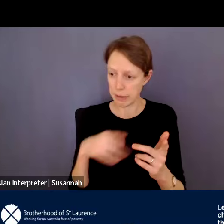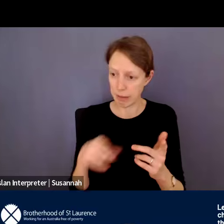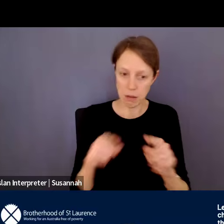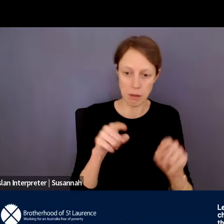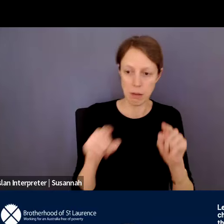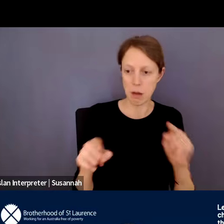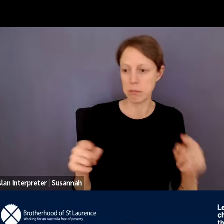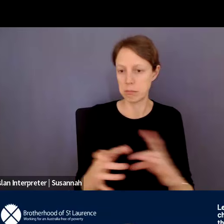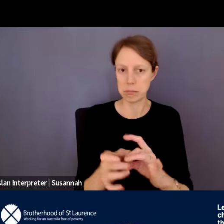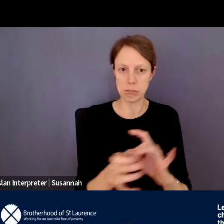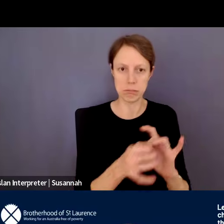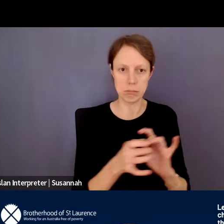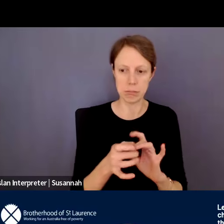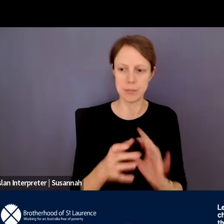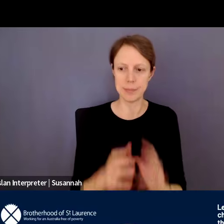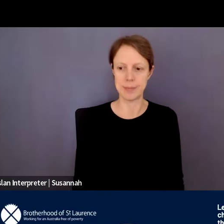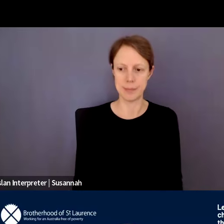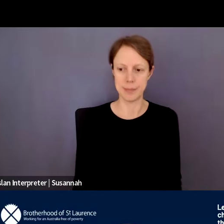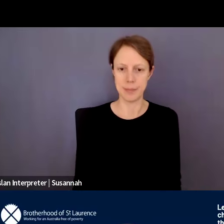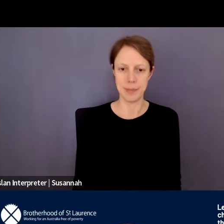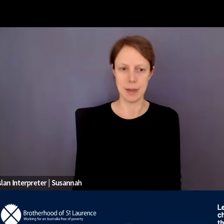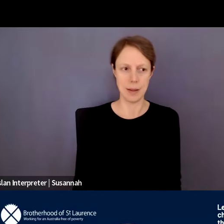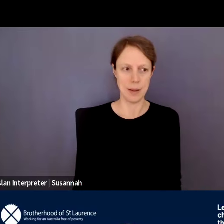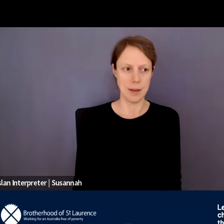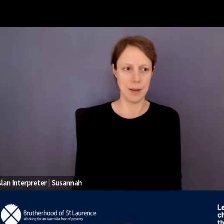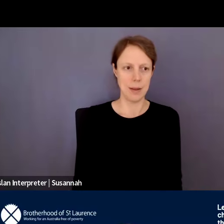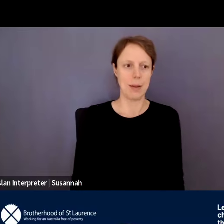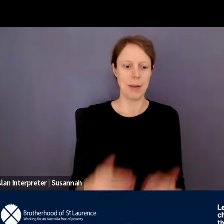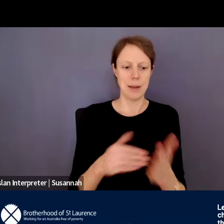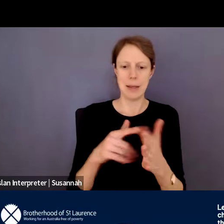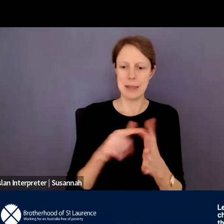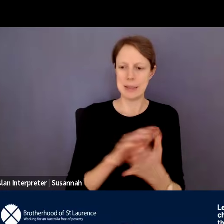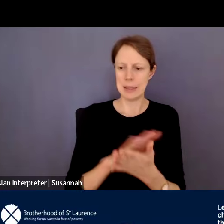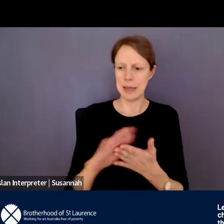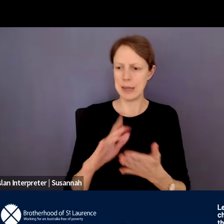Thank you so much, Leah. We're getting lots of fantastic questions through the Q&A box,